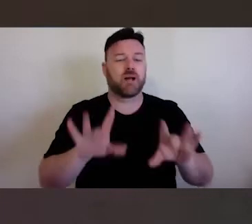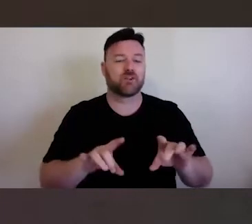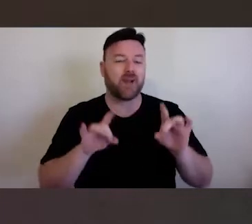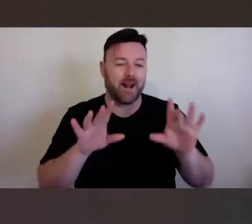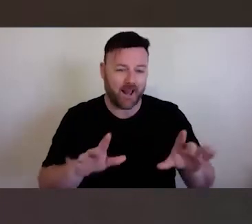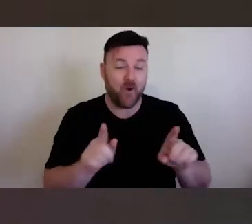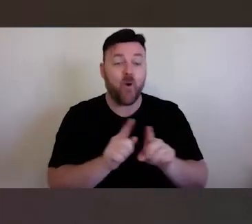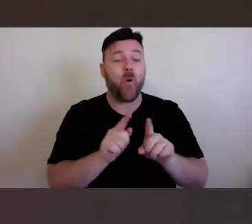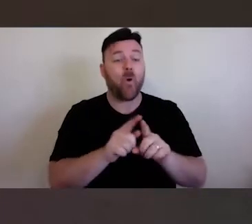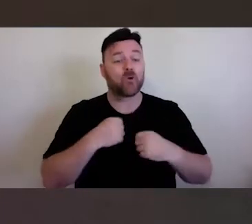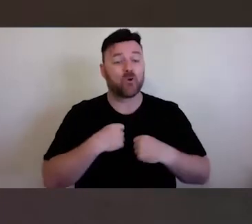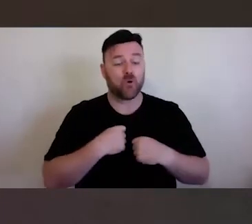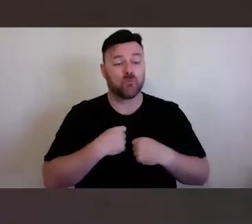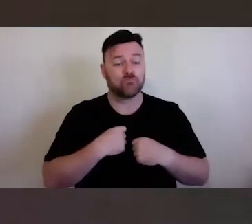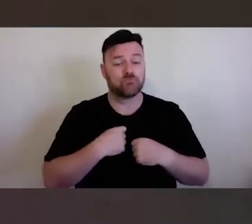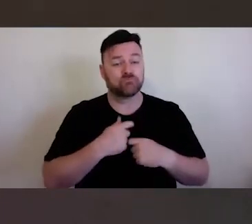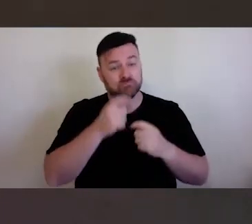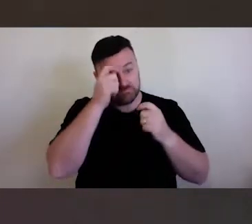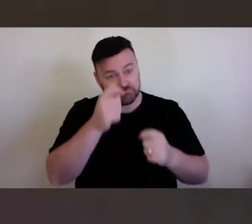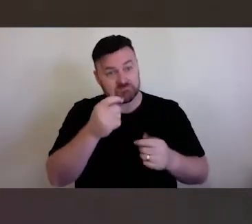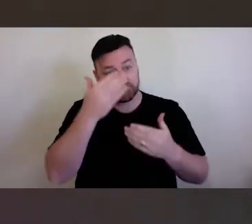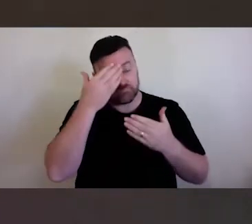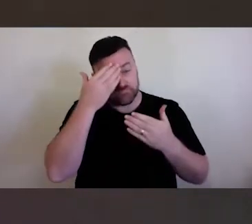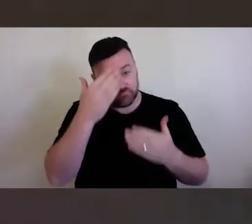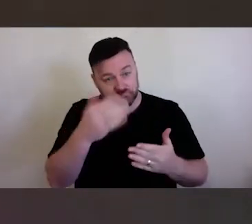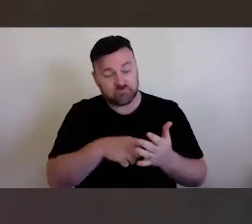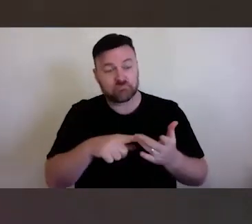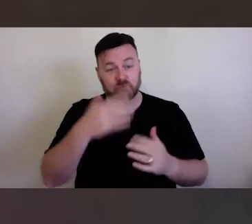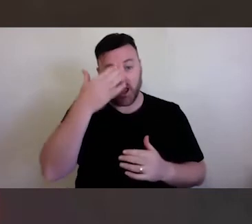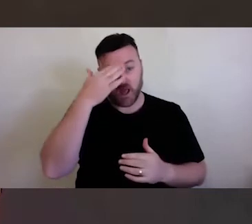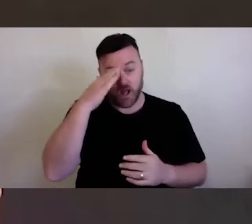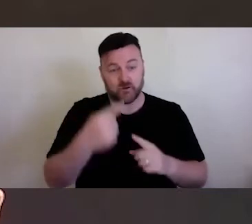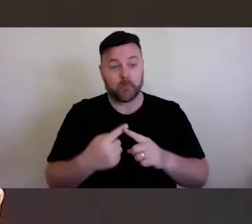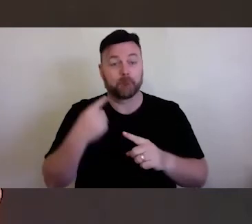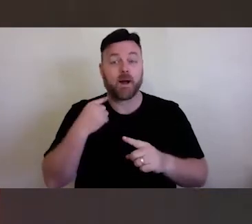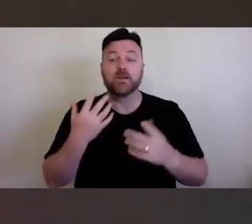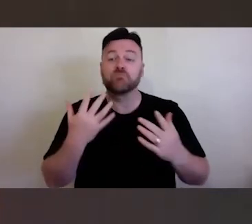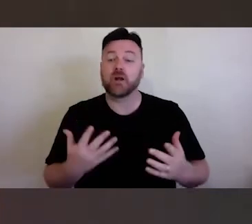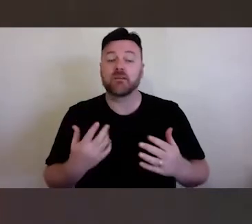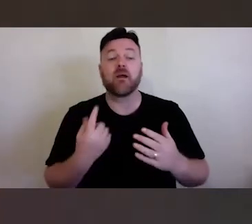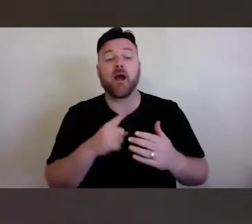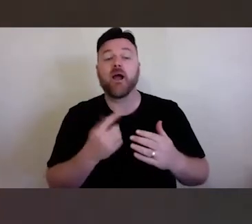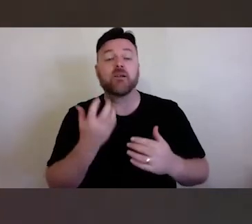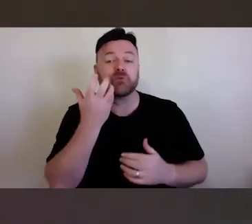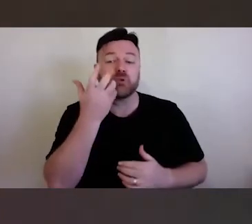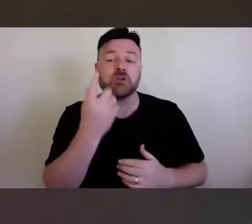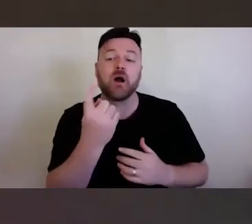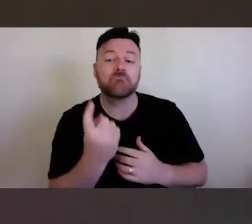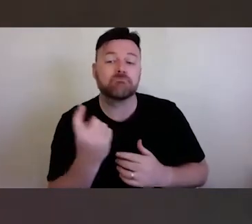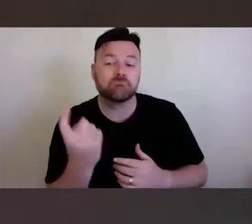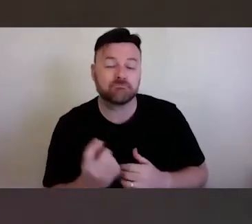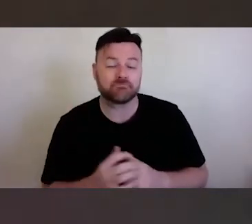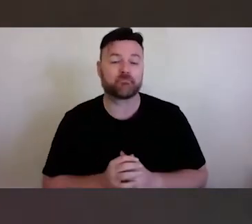deep respect to elders both past, present and future. I invite you to